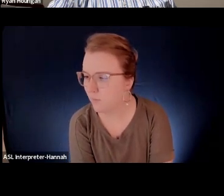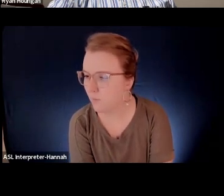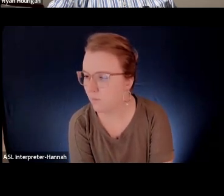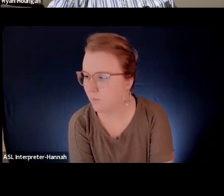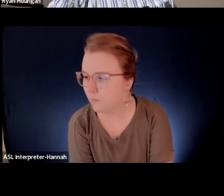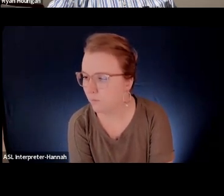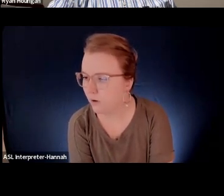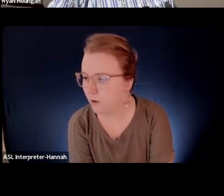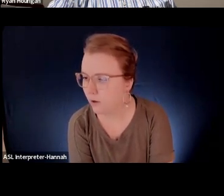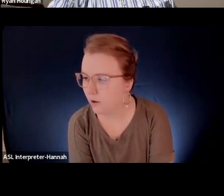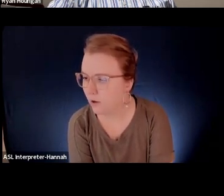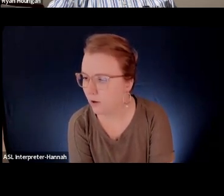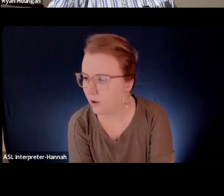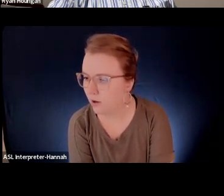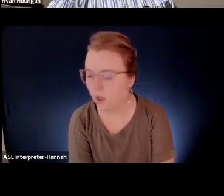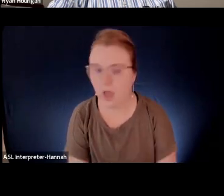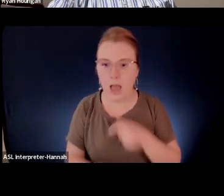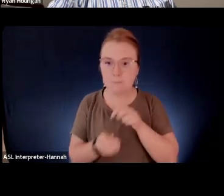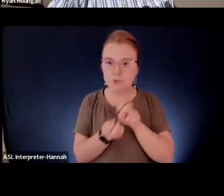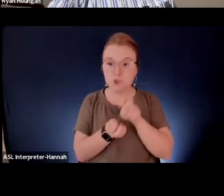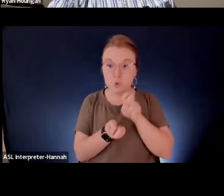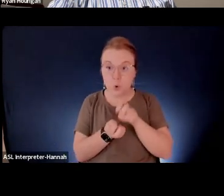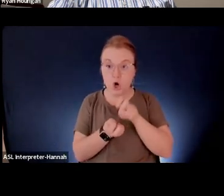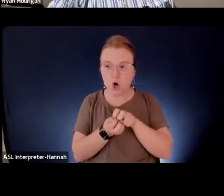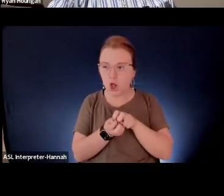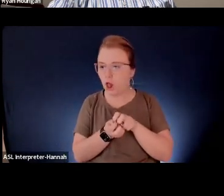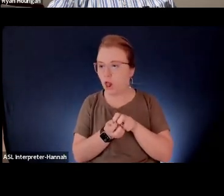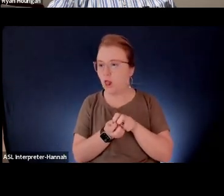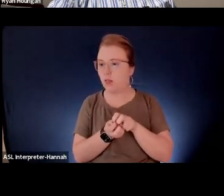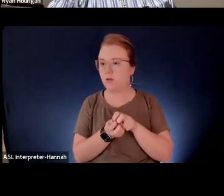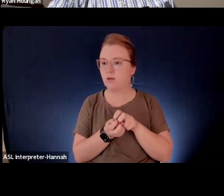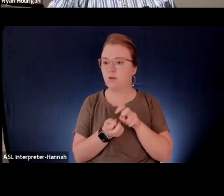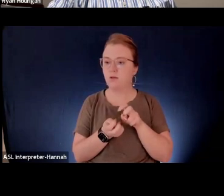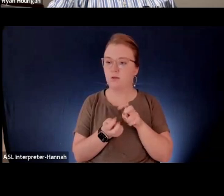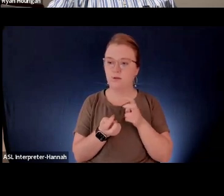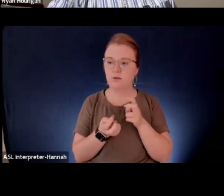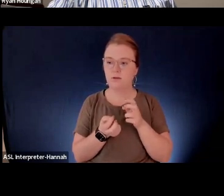I'm a squirrel.